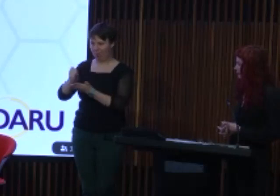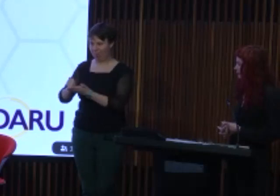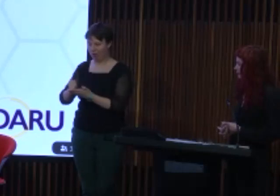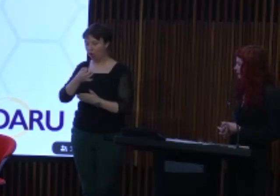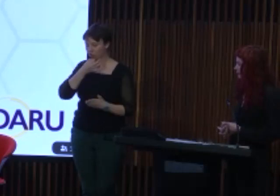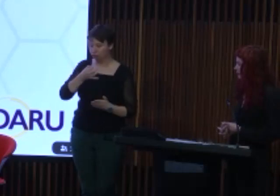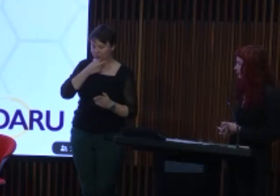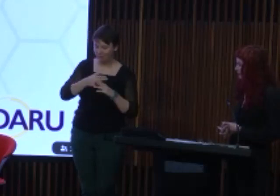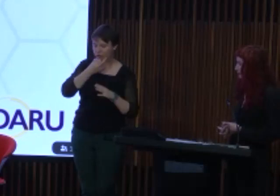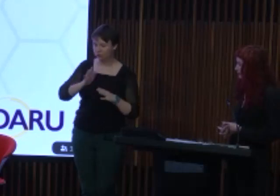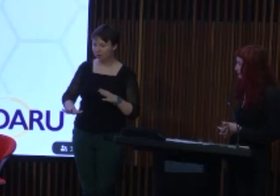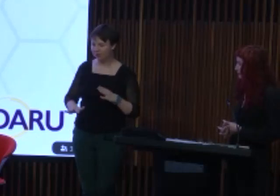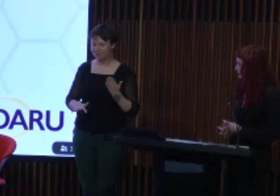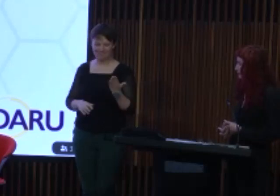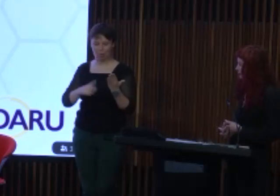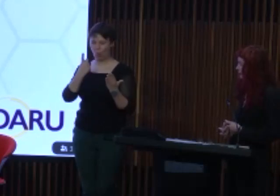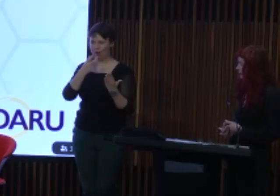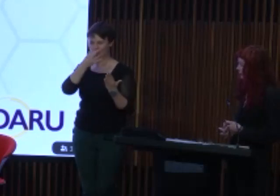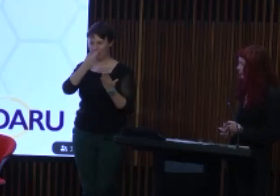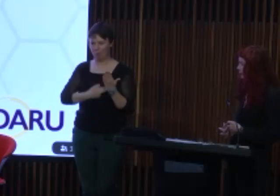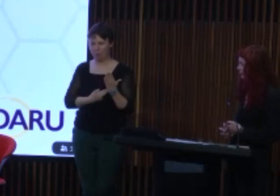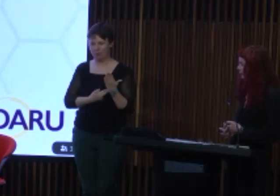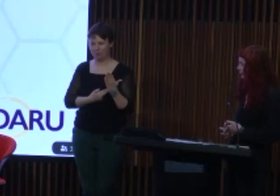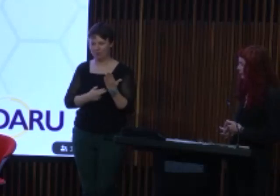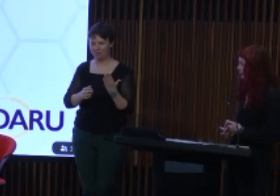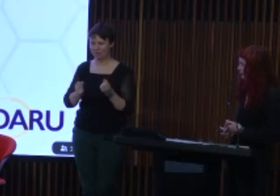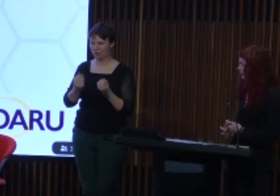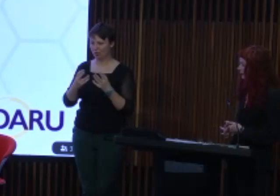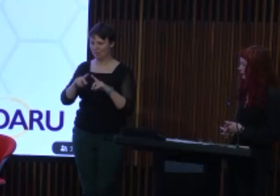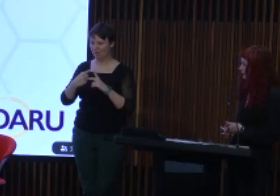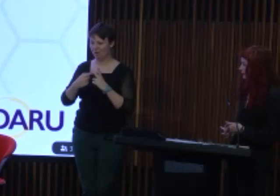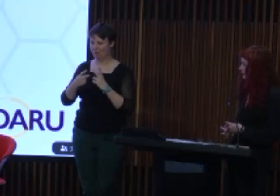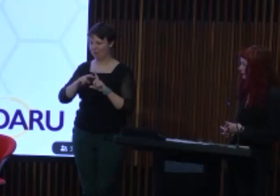their child. So that's a real problem and we, as advocates, are not yet able to do anything